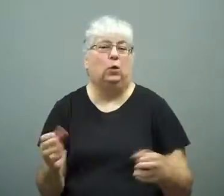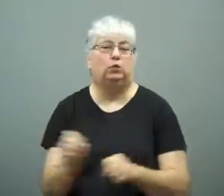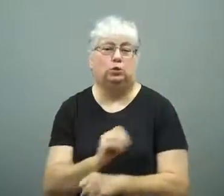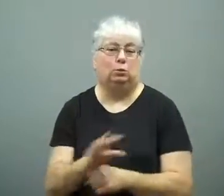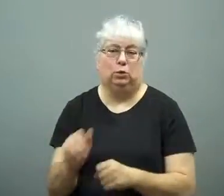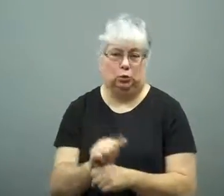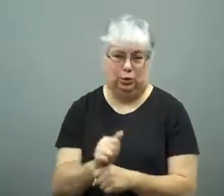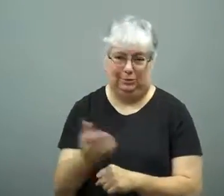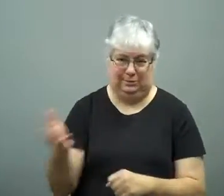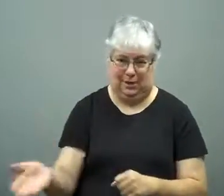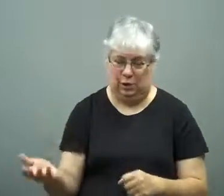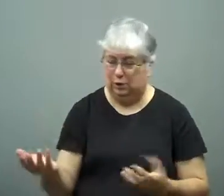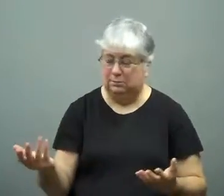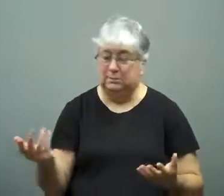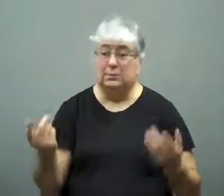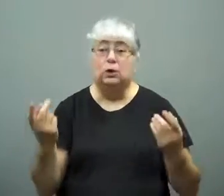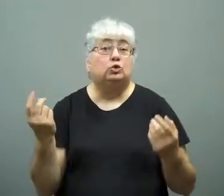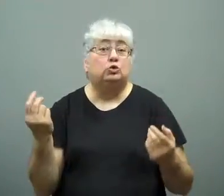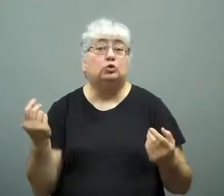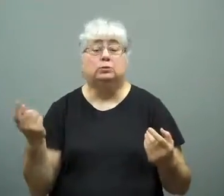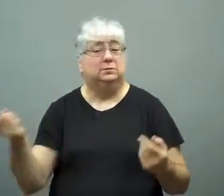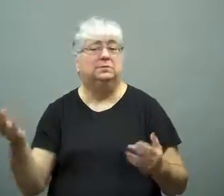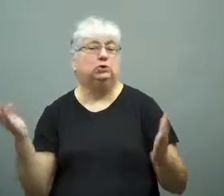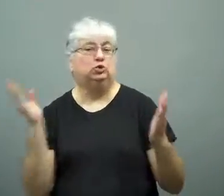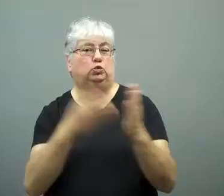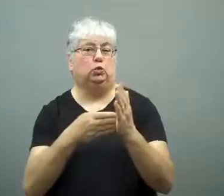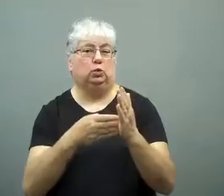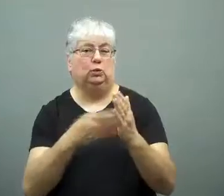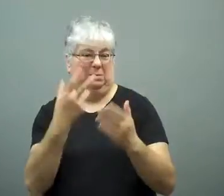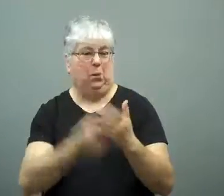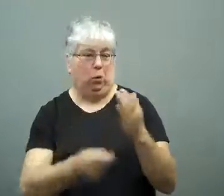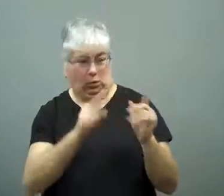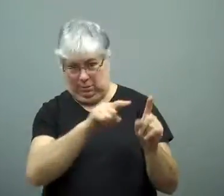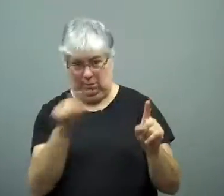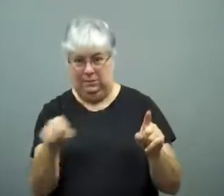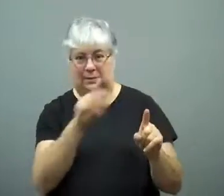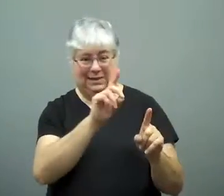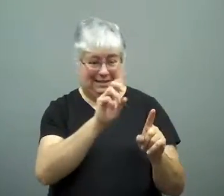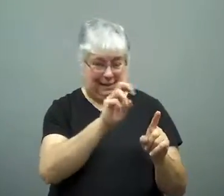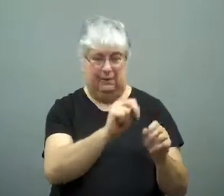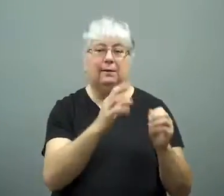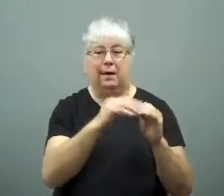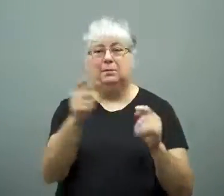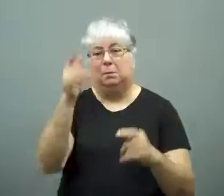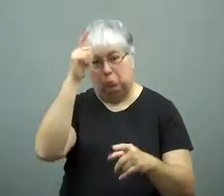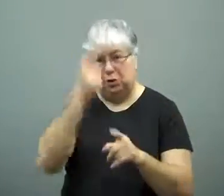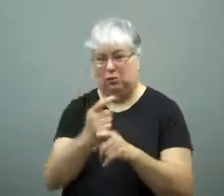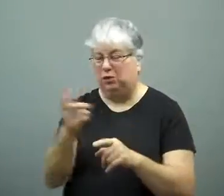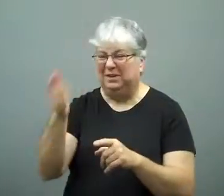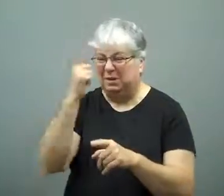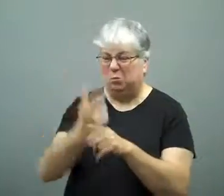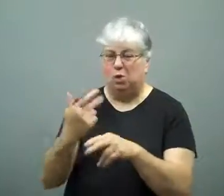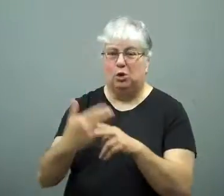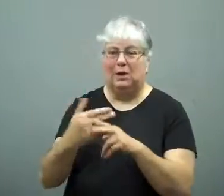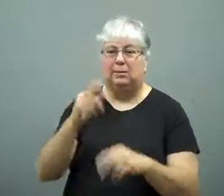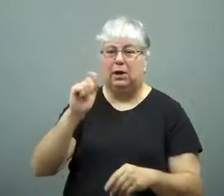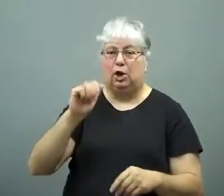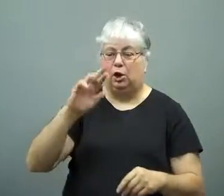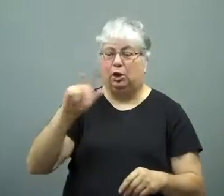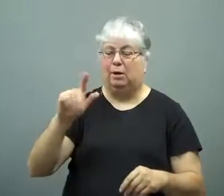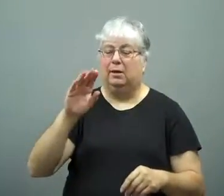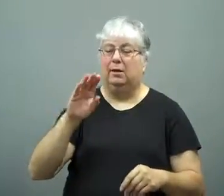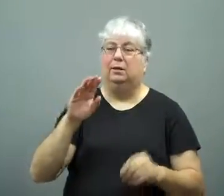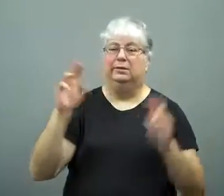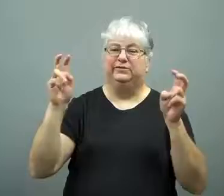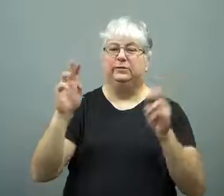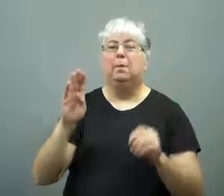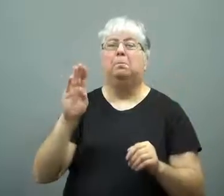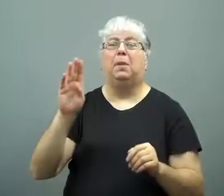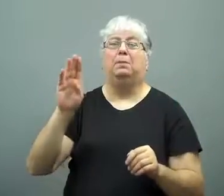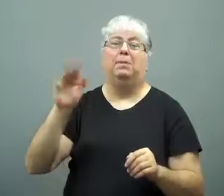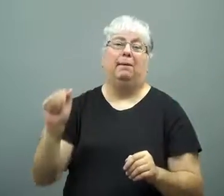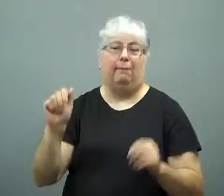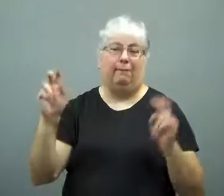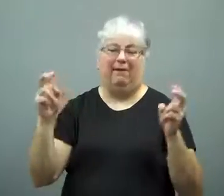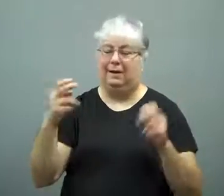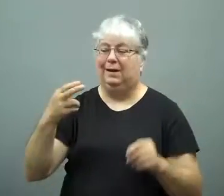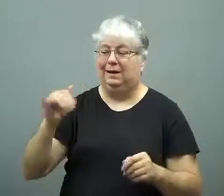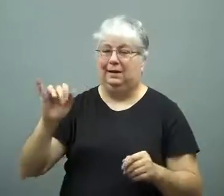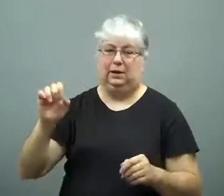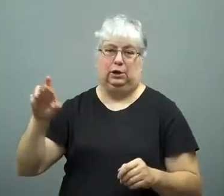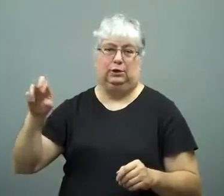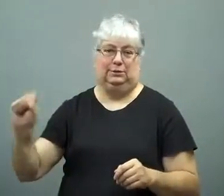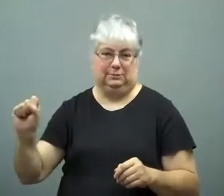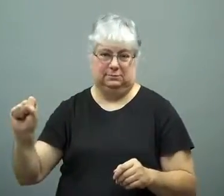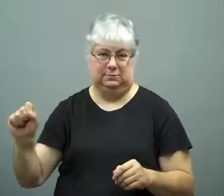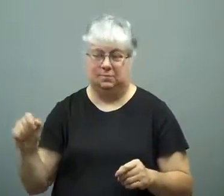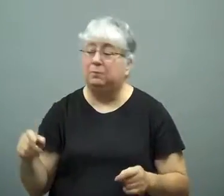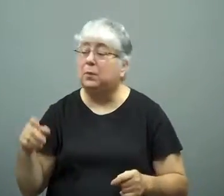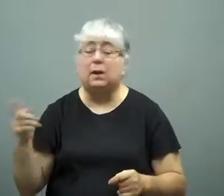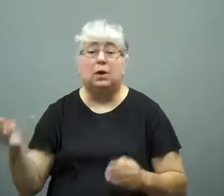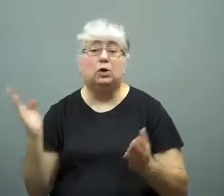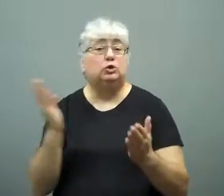She no longer works there. She has sued Deen and her brother, Earl "Bubba" Hiers.